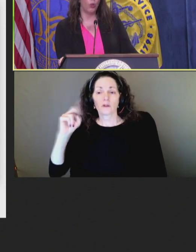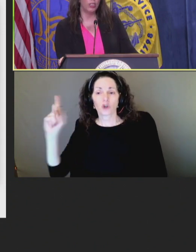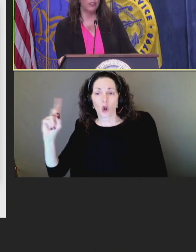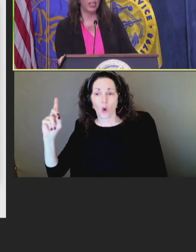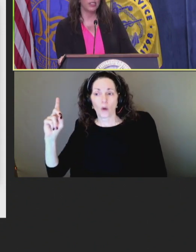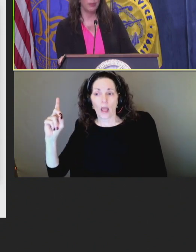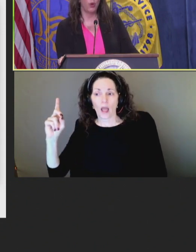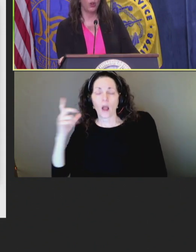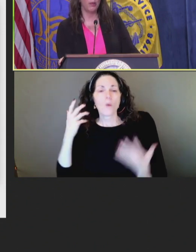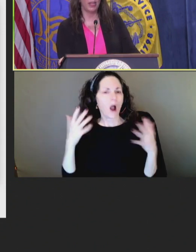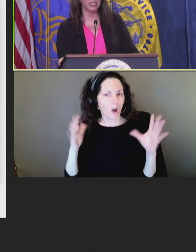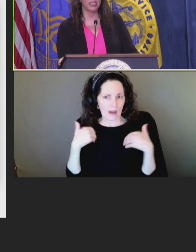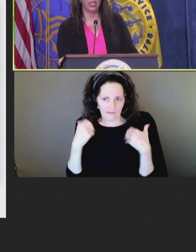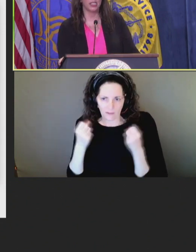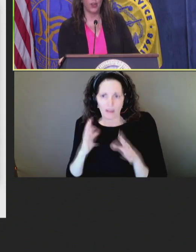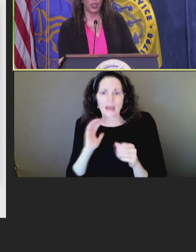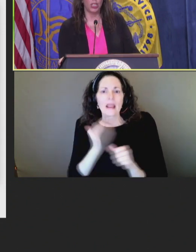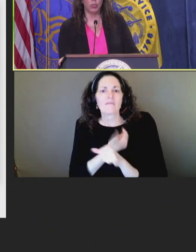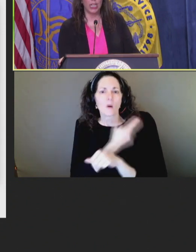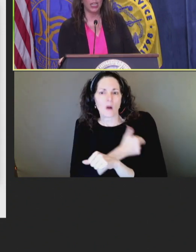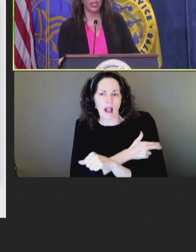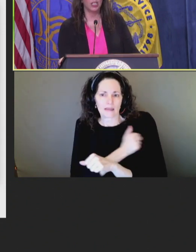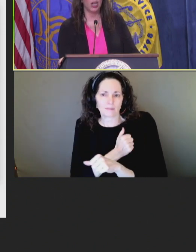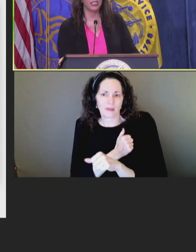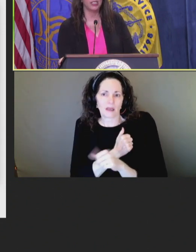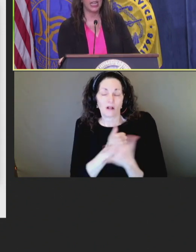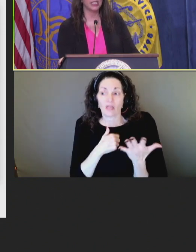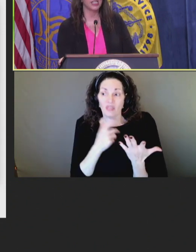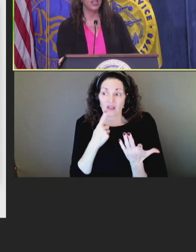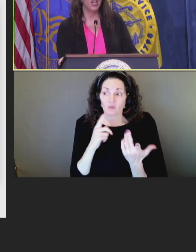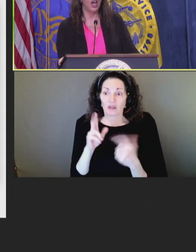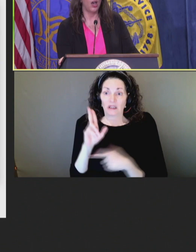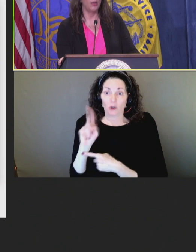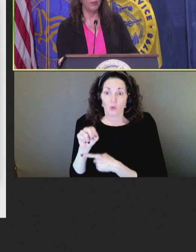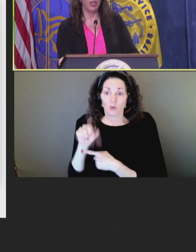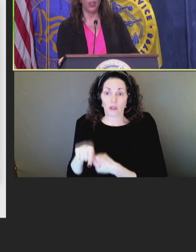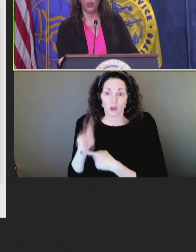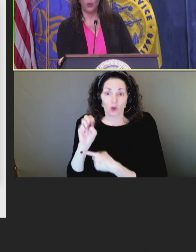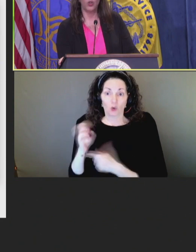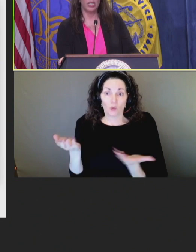the VFC program. That's fairly unique in the United States. But other awardees have